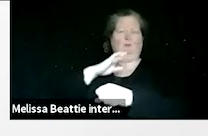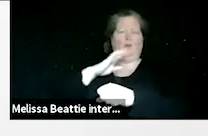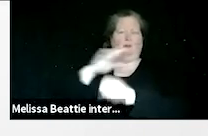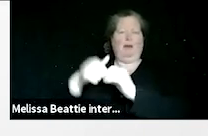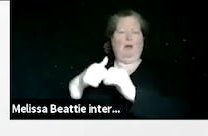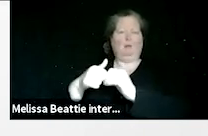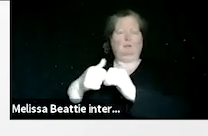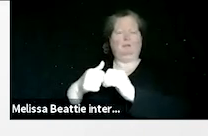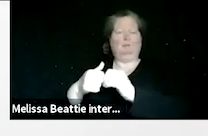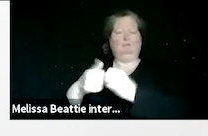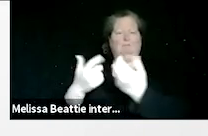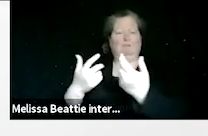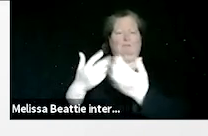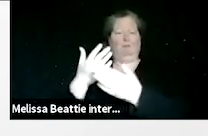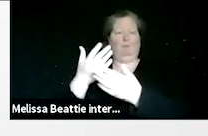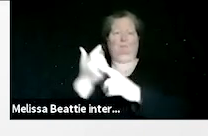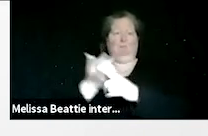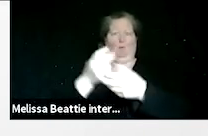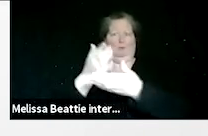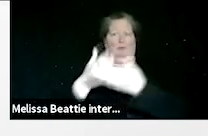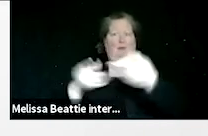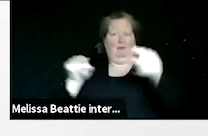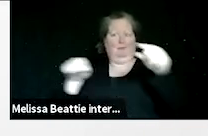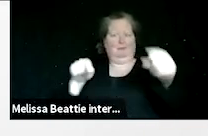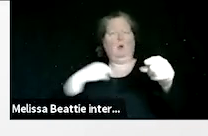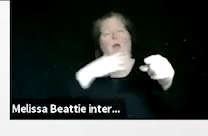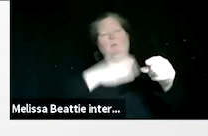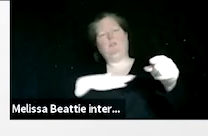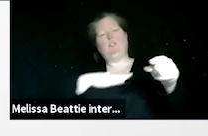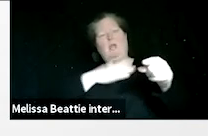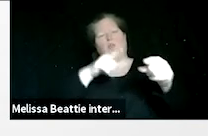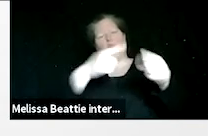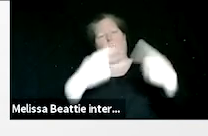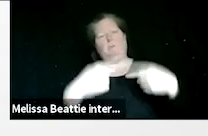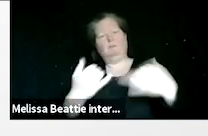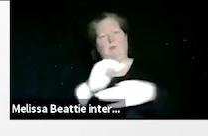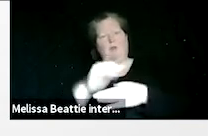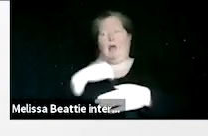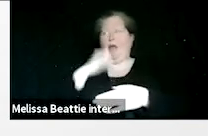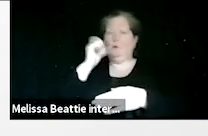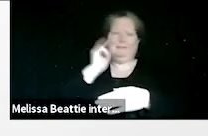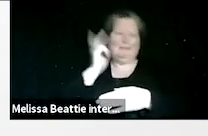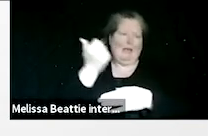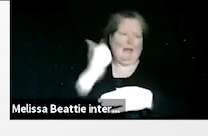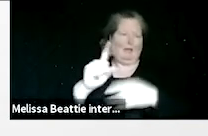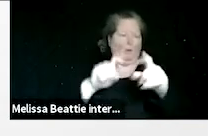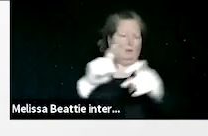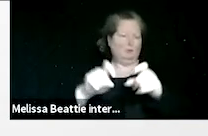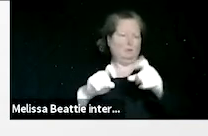Rick Mislan: I appreciate you being here tonight. I don't know if we have any other questions for you. I haven't seen anything up in chat yet other than what was left over.